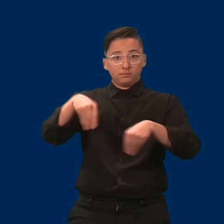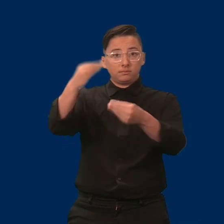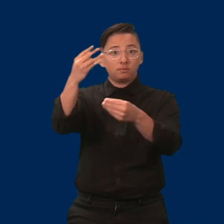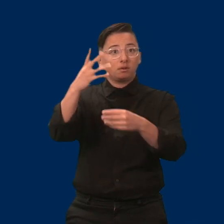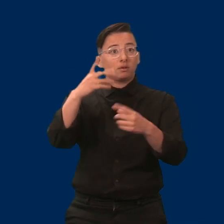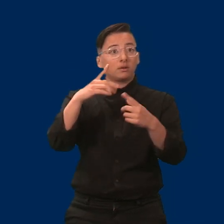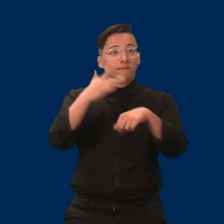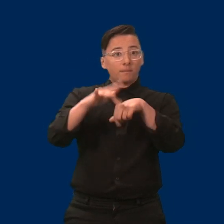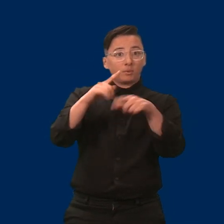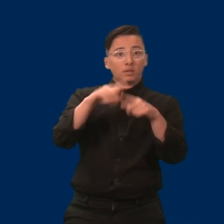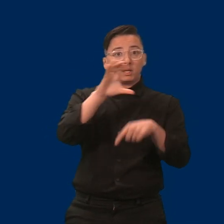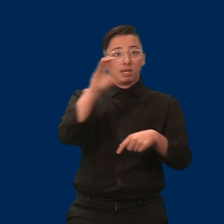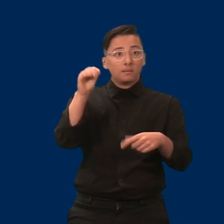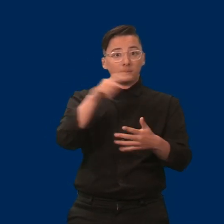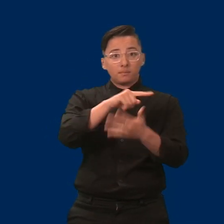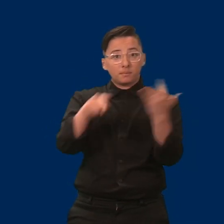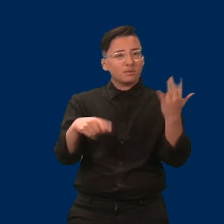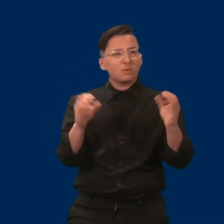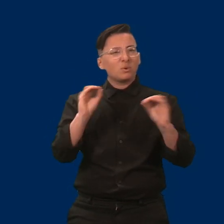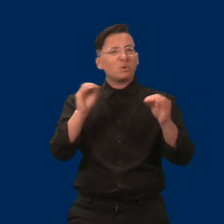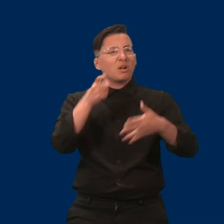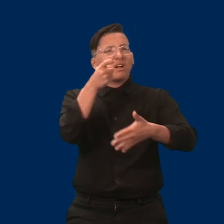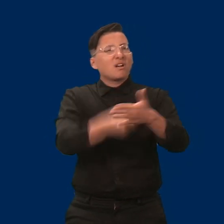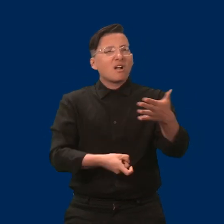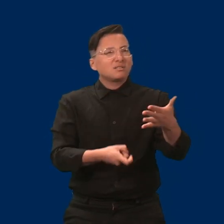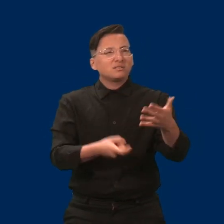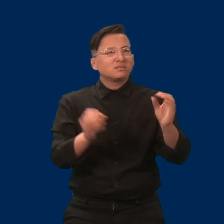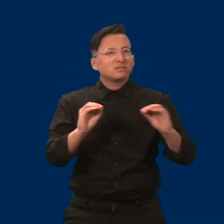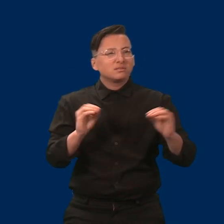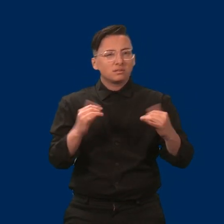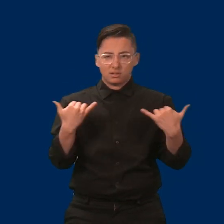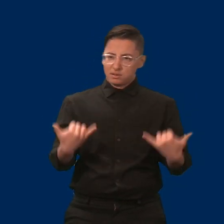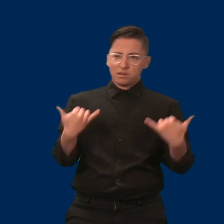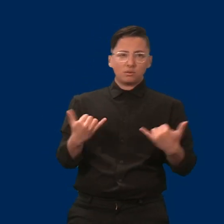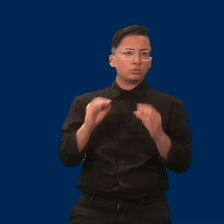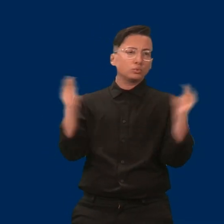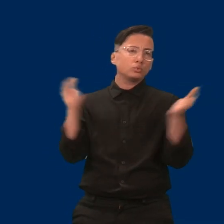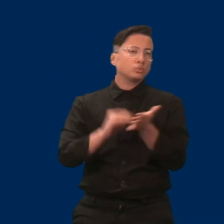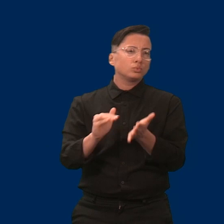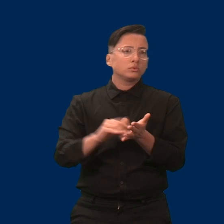Certainly, we have an extensive surplus right now. A fair amount of it is one time funding,